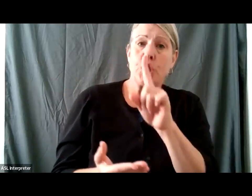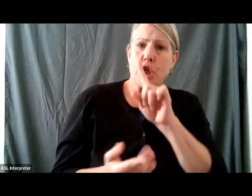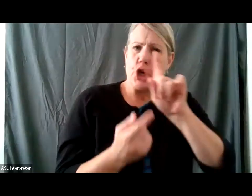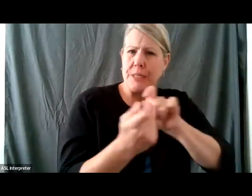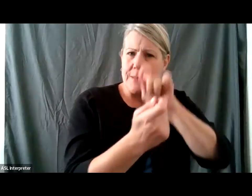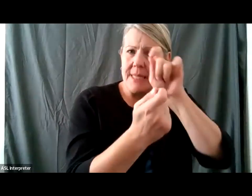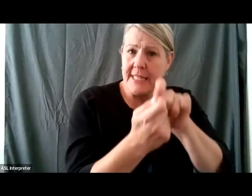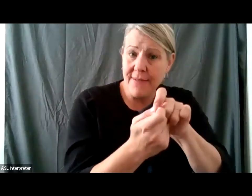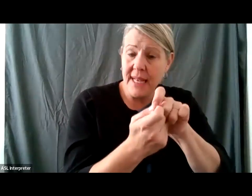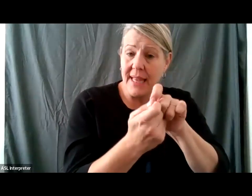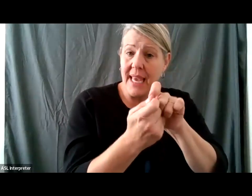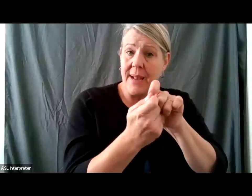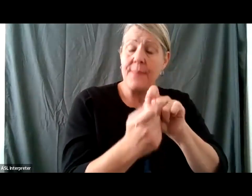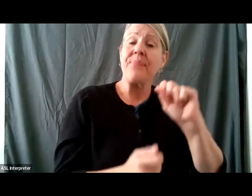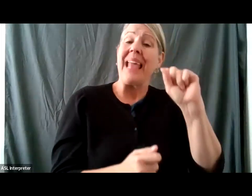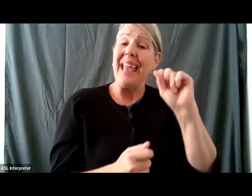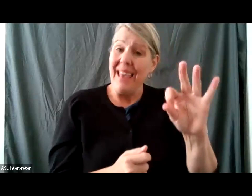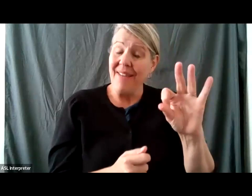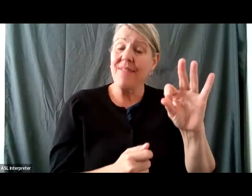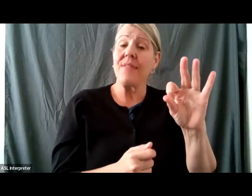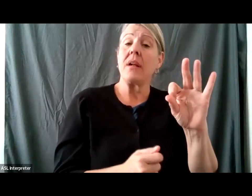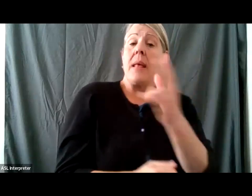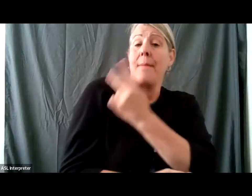choose not to needs assistance transferring on to the medical equipment.